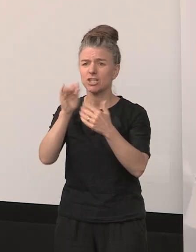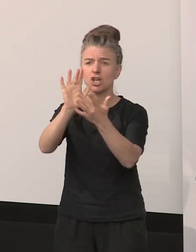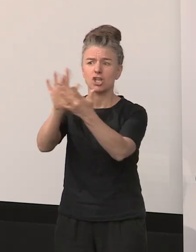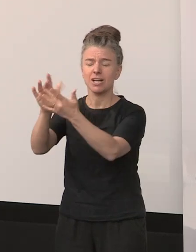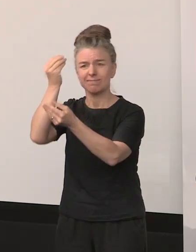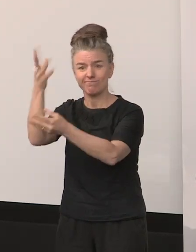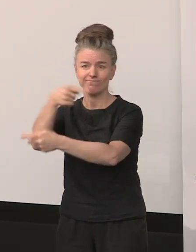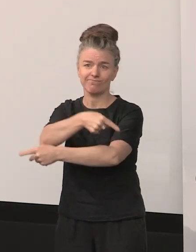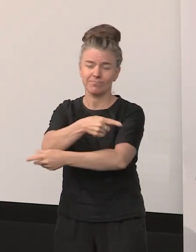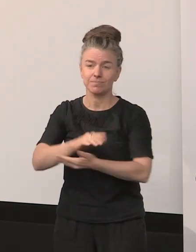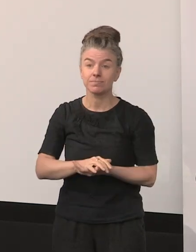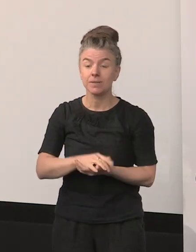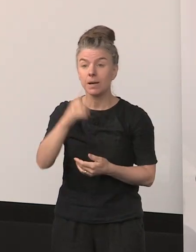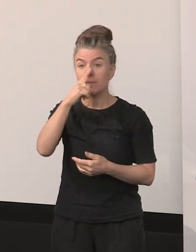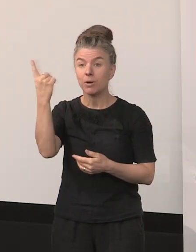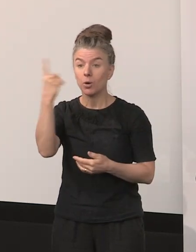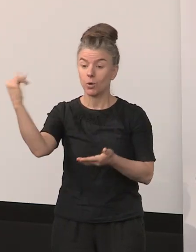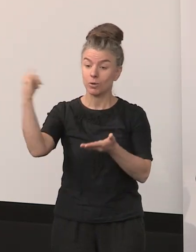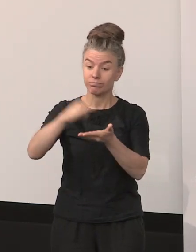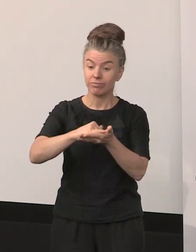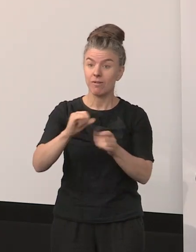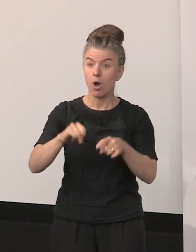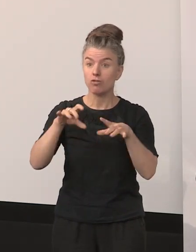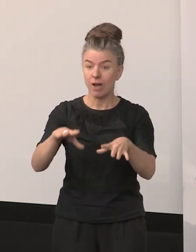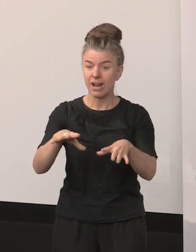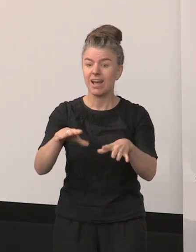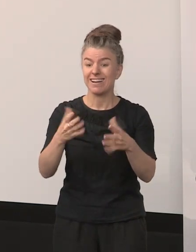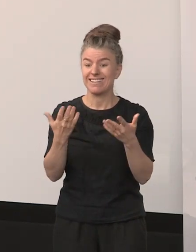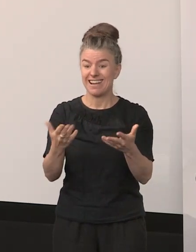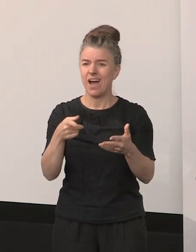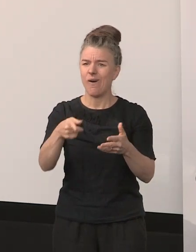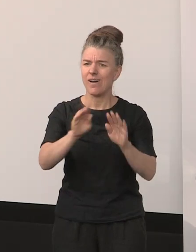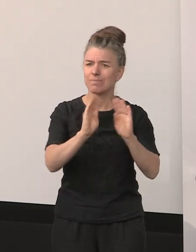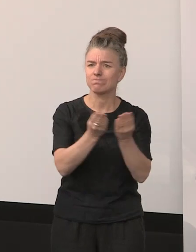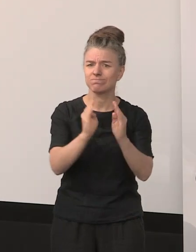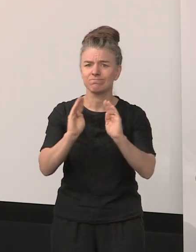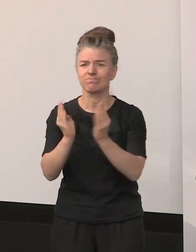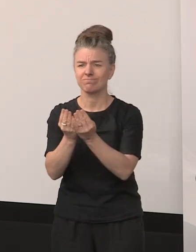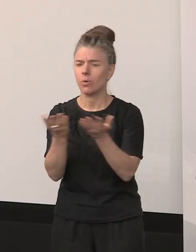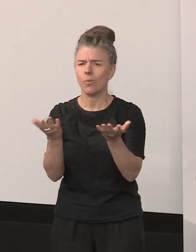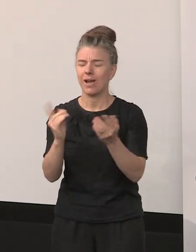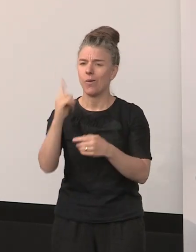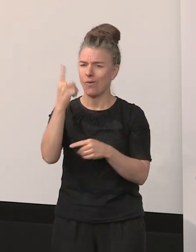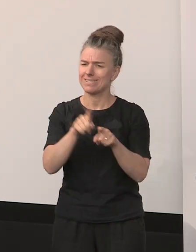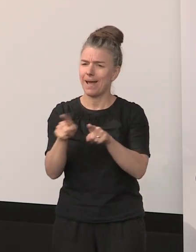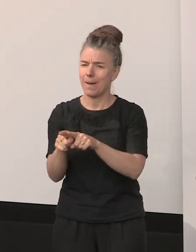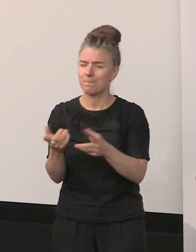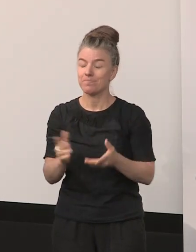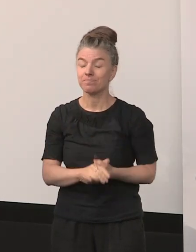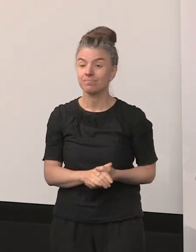and we've also alerted our overseas counterparts regarding the other flights. And, of course, those people coming in on that flight from